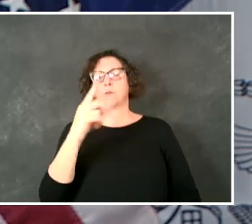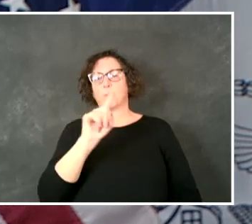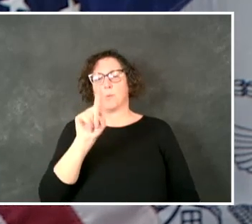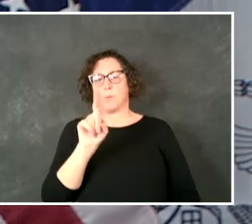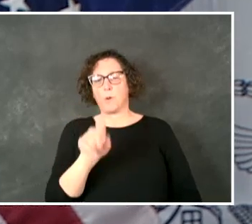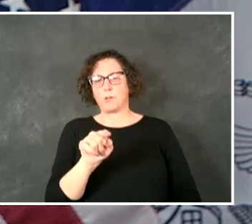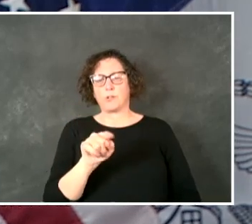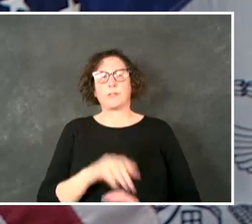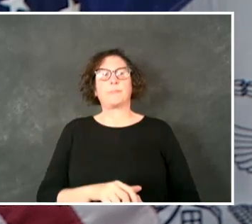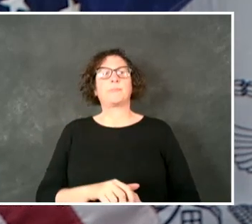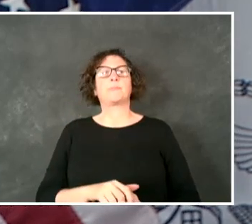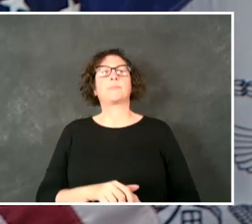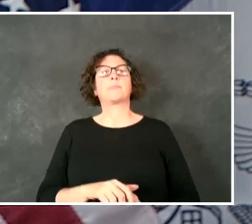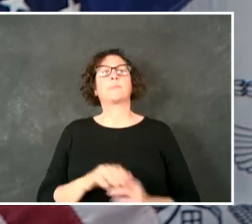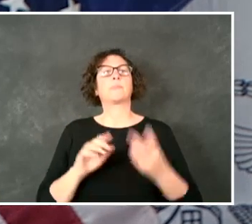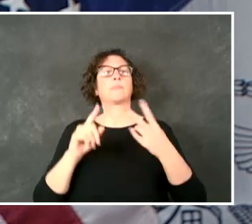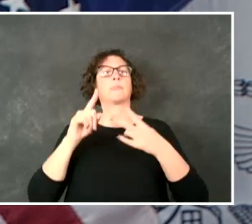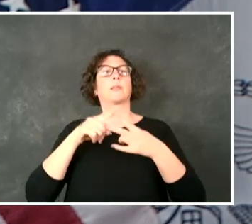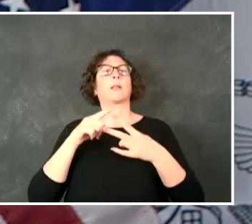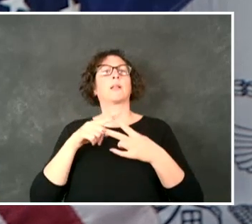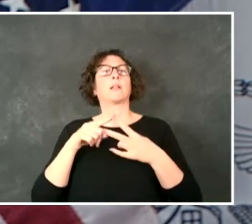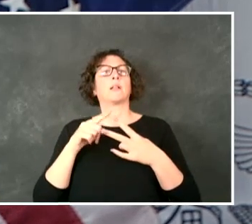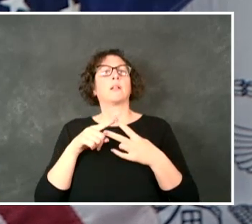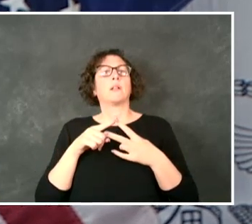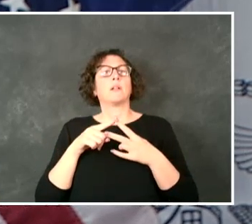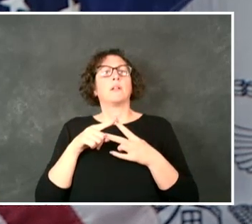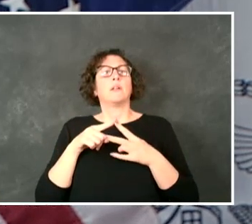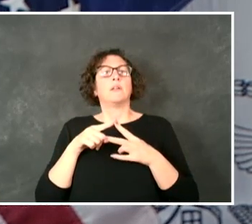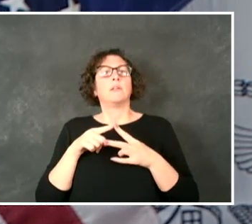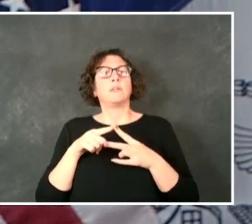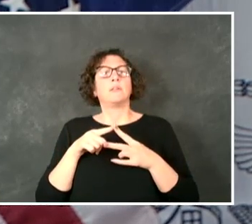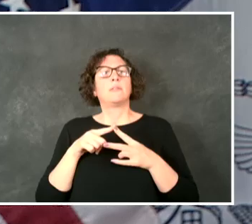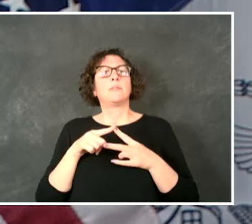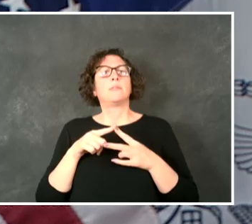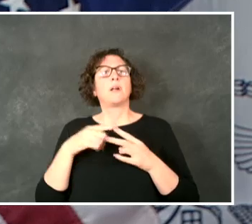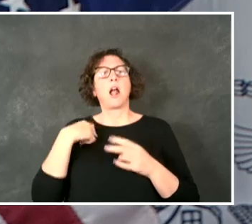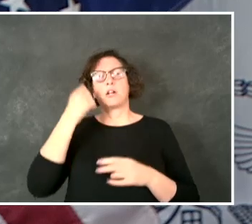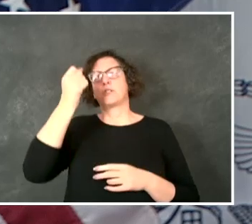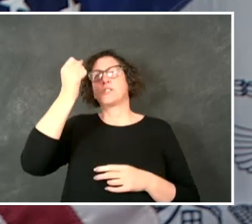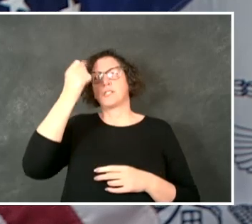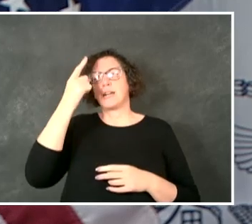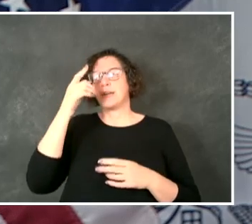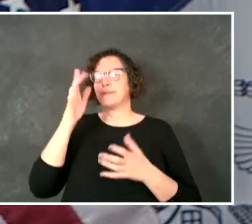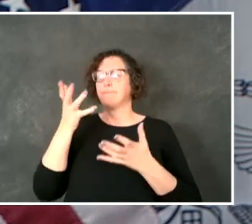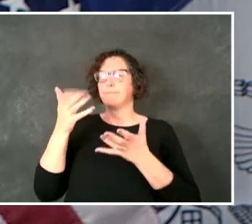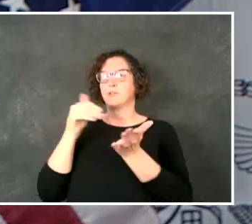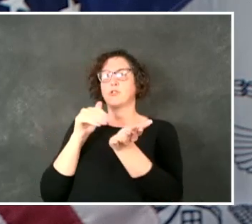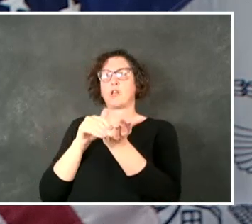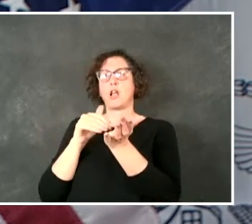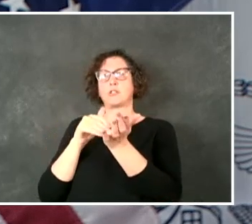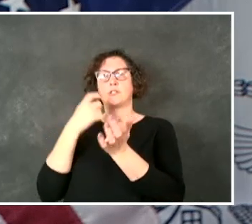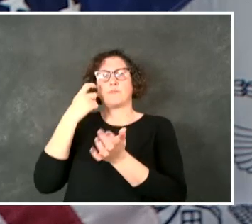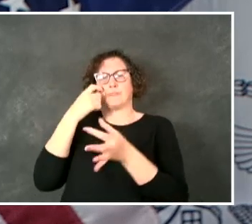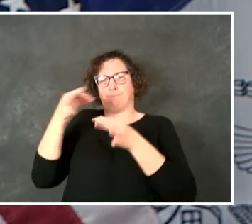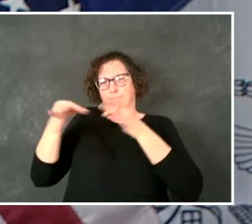I HAVE TWO QUESTIONSFO R